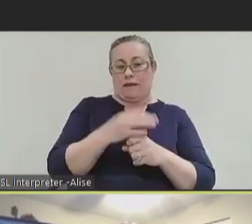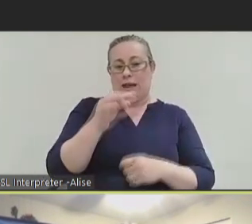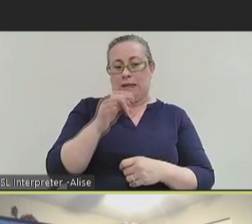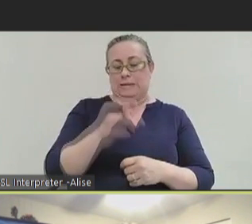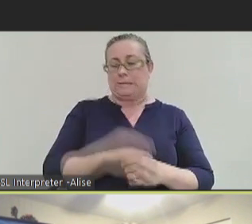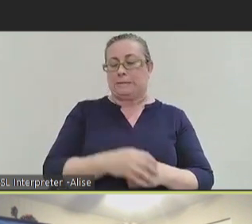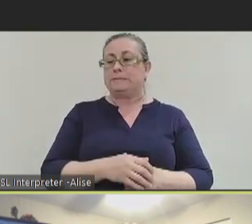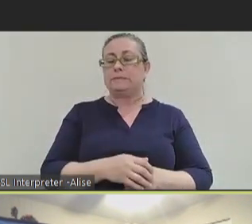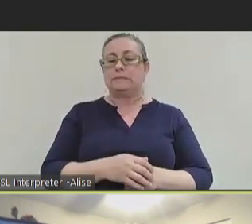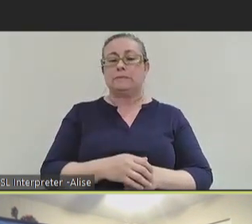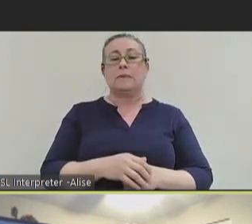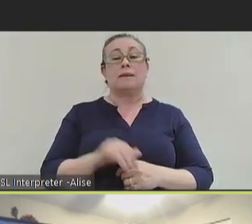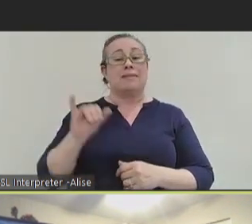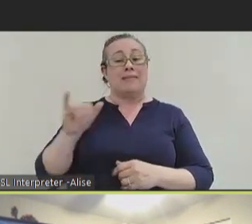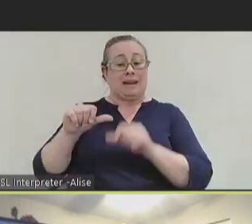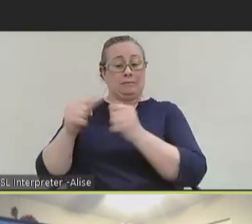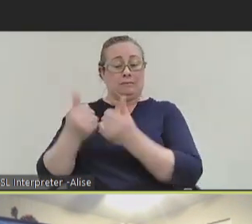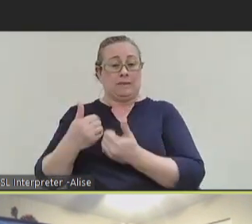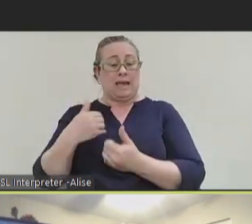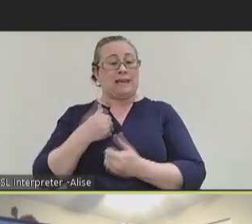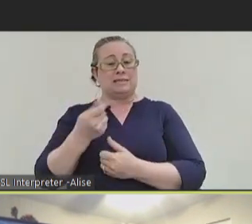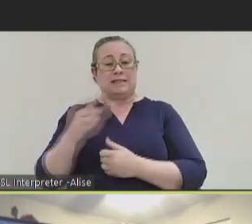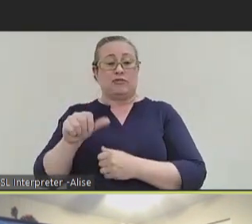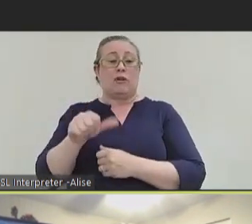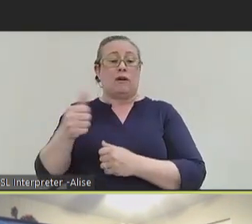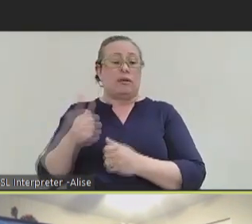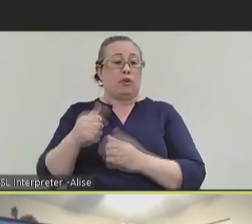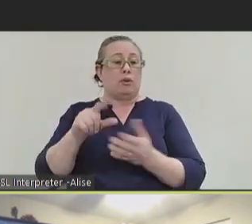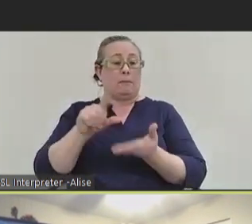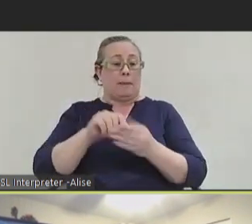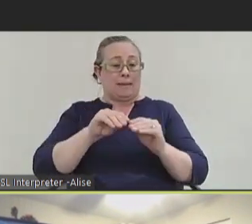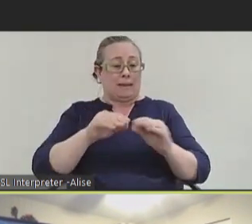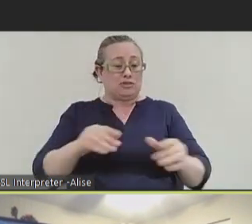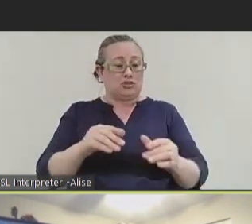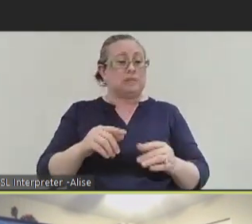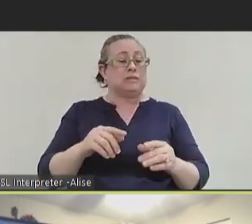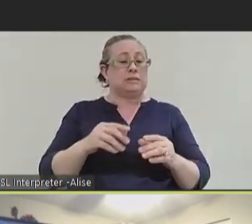NACI has several other upcoming publications planned, including a pneumococcal statement